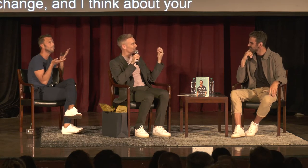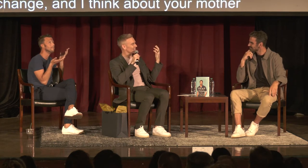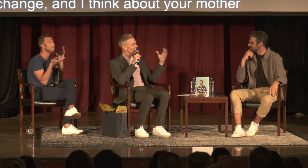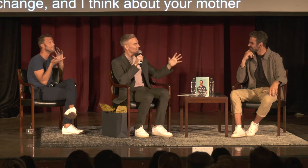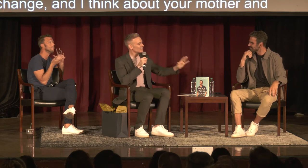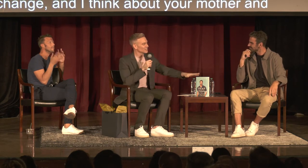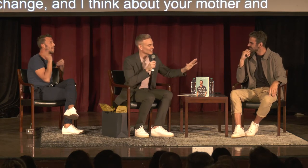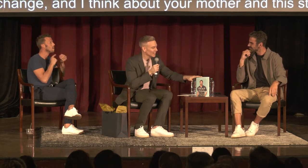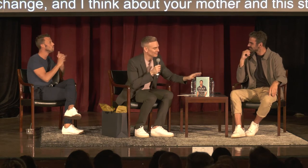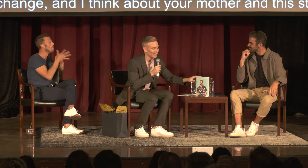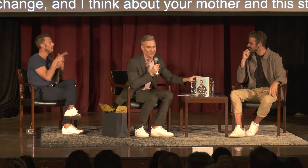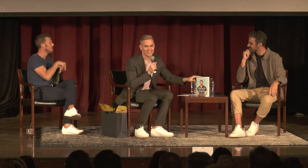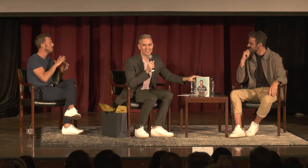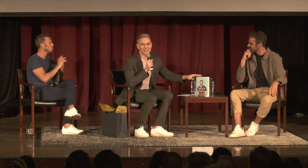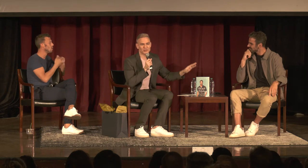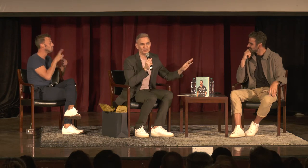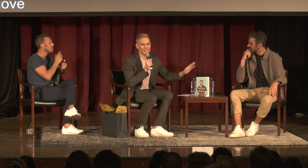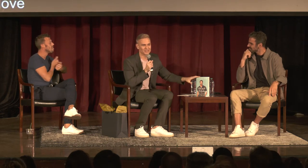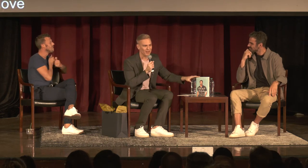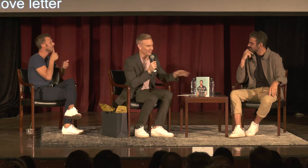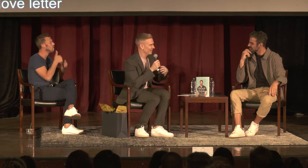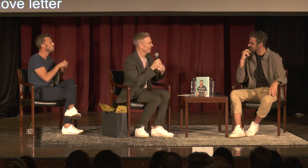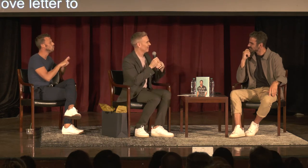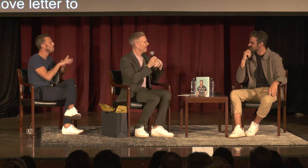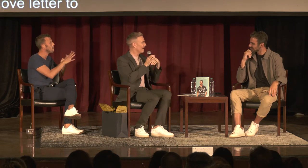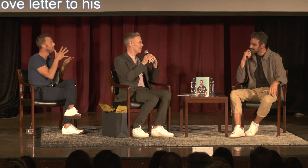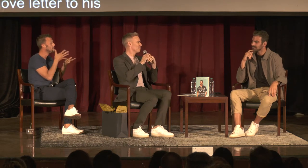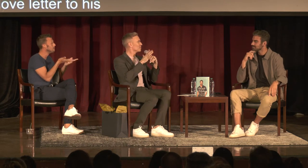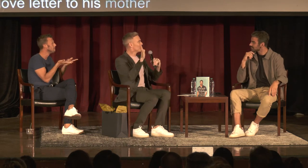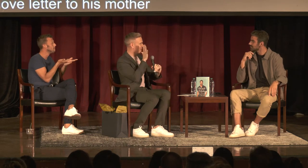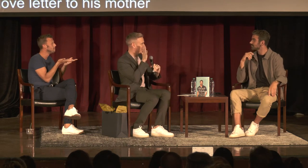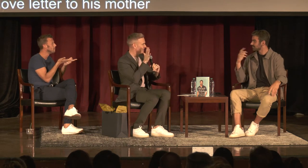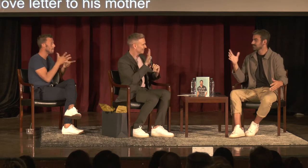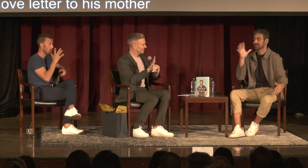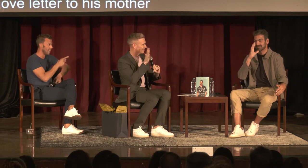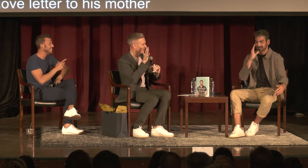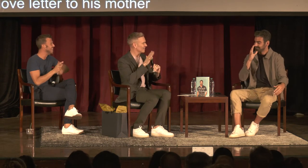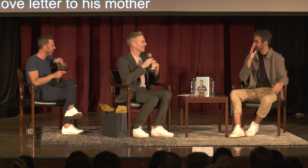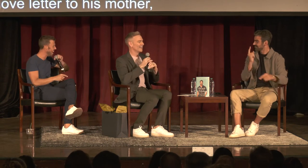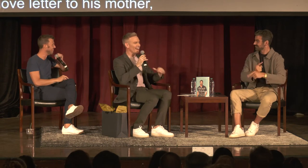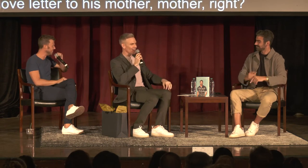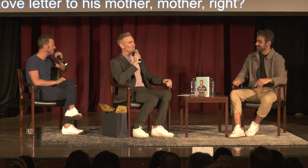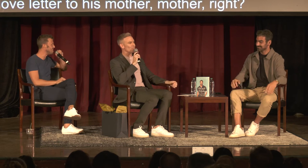is such a love letter to his mother. Um, mother, right? Mother. Yeah, mom.